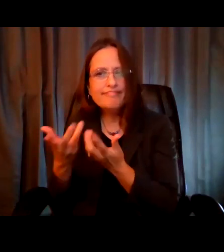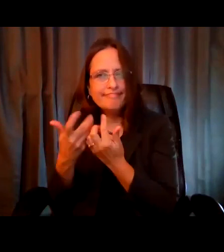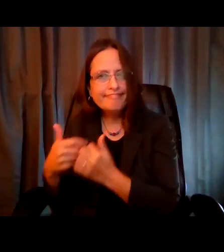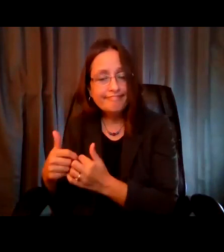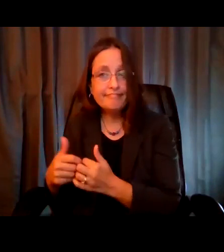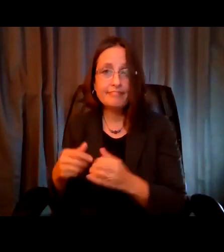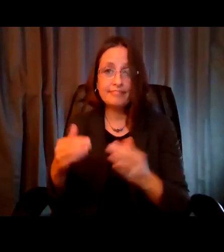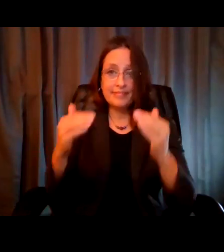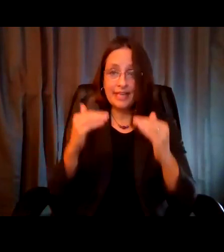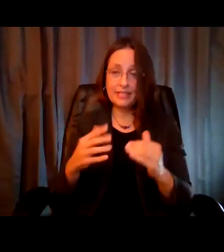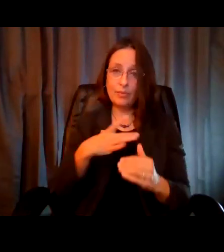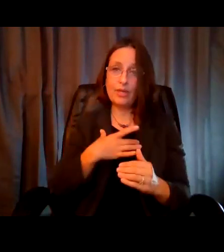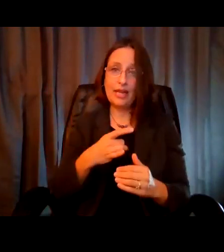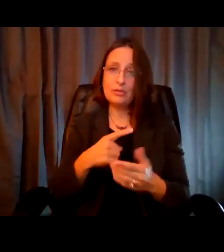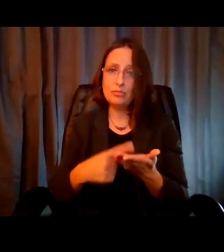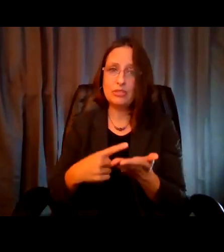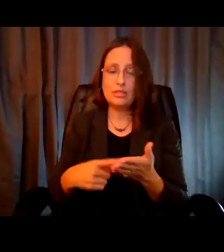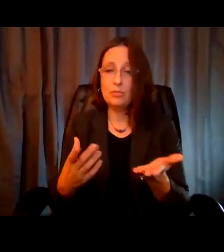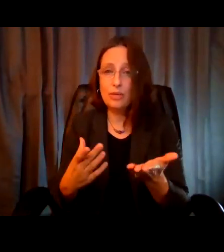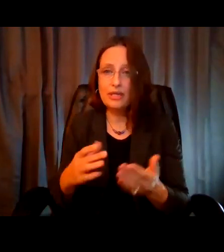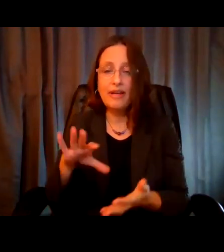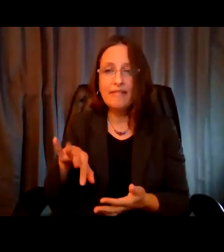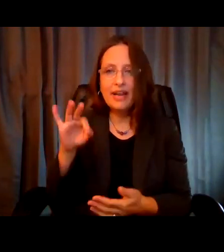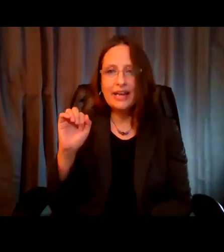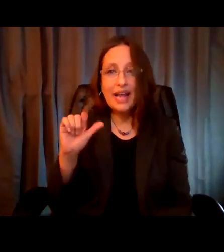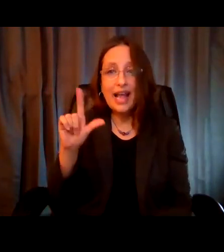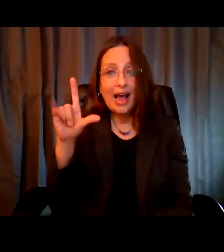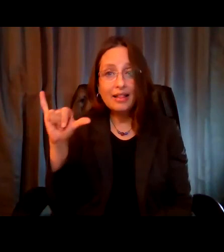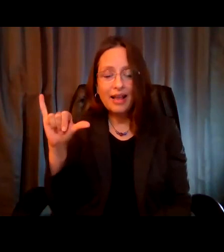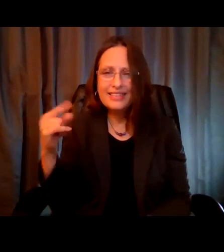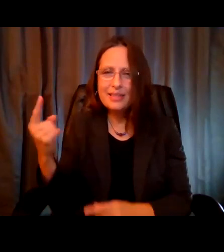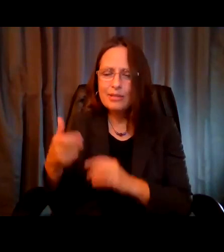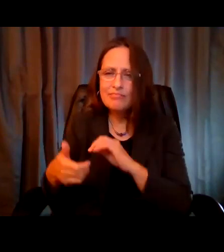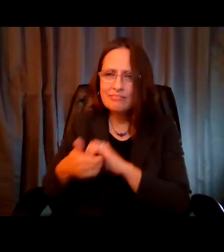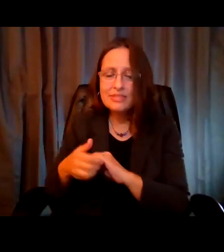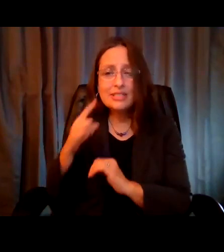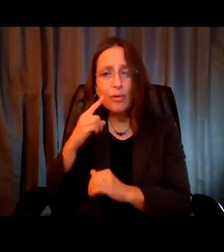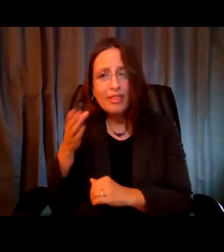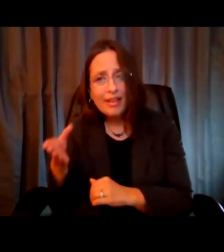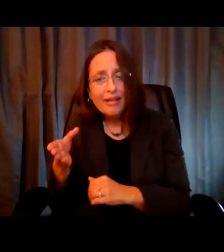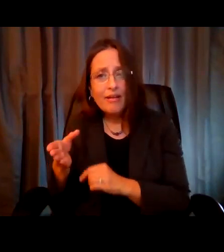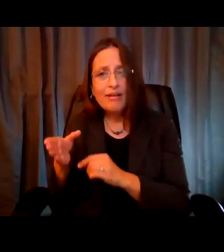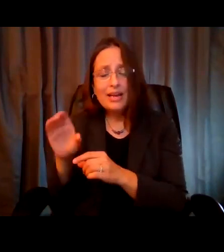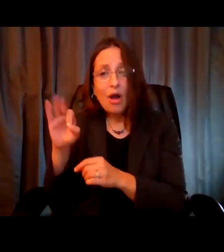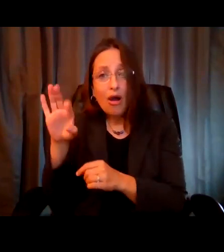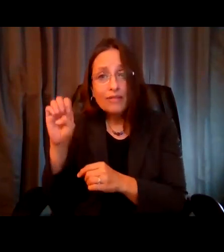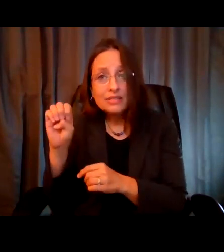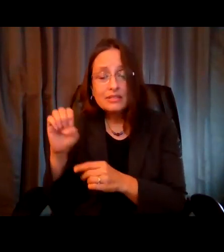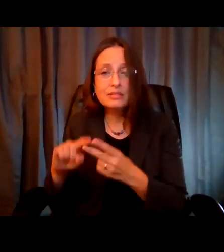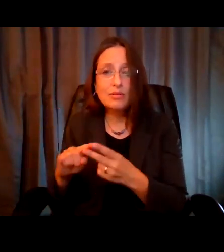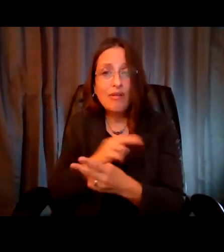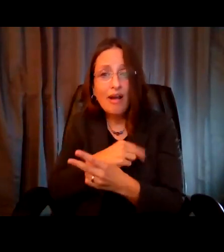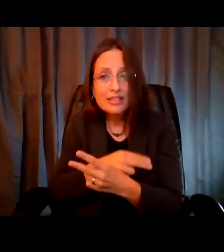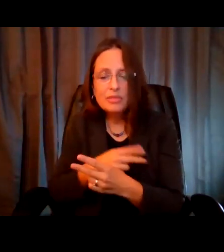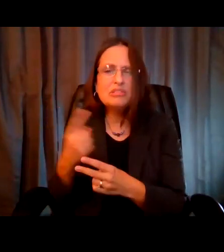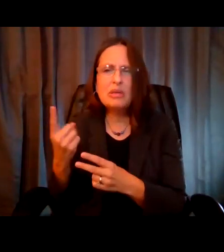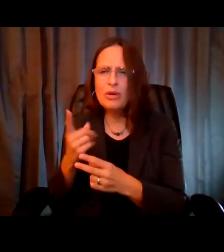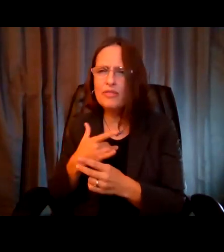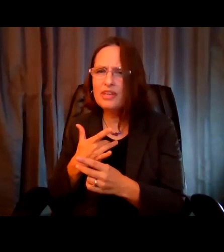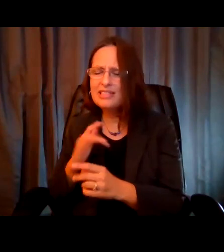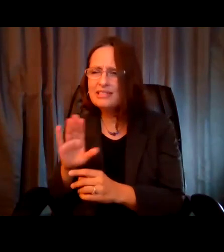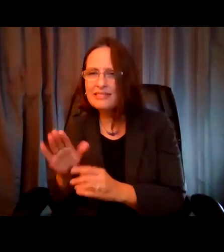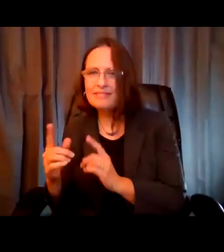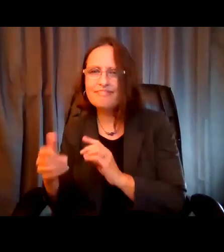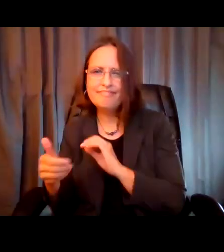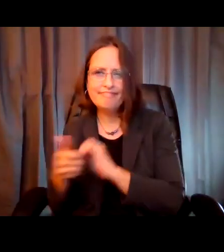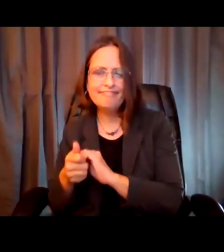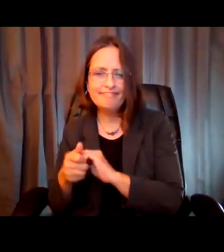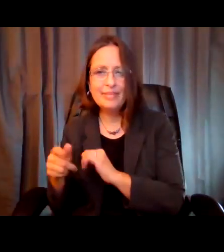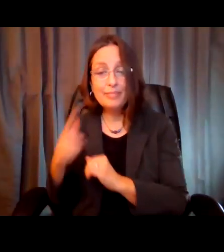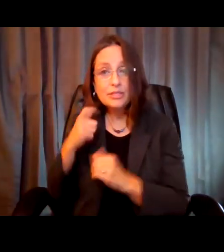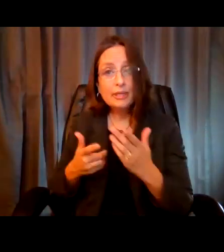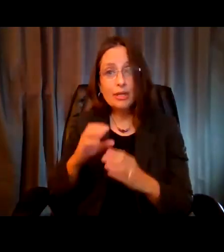after visit, or post visit. While previsits are becoming common, after after visit is less common.